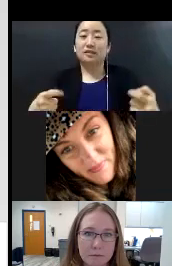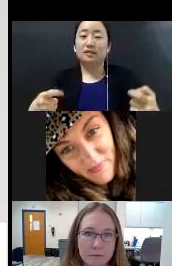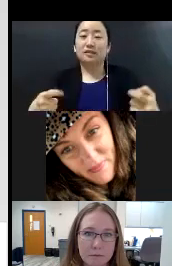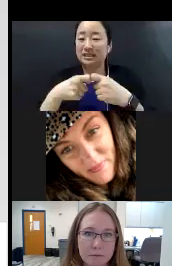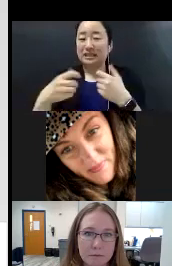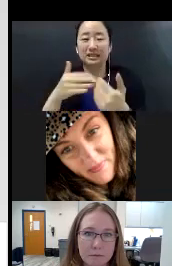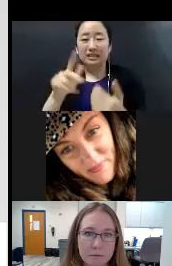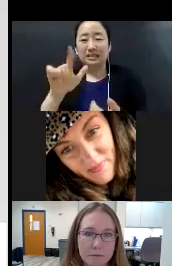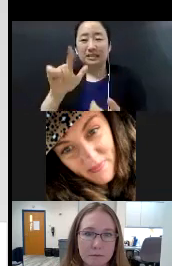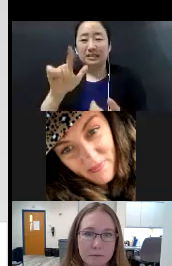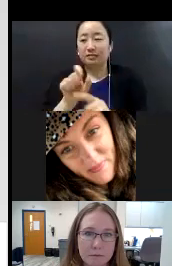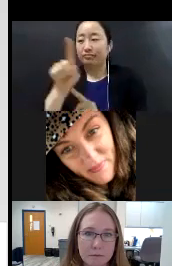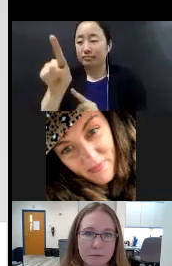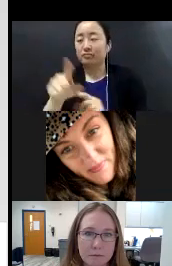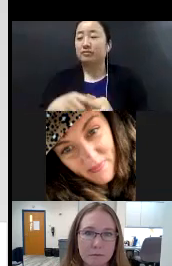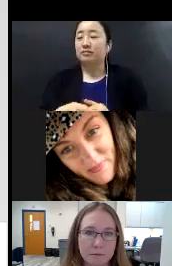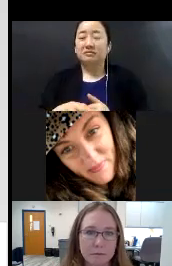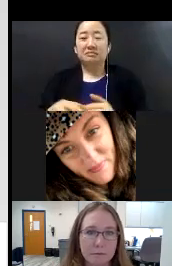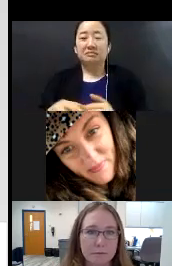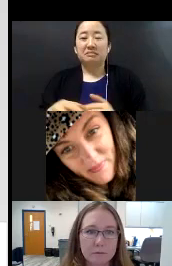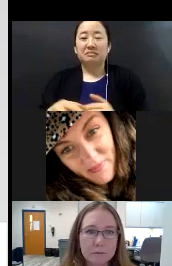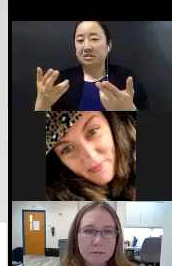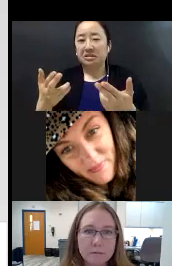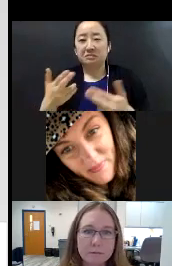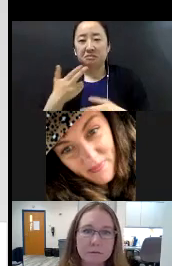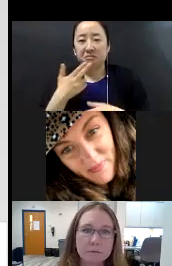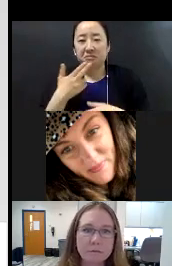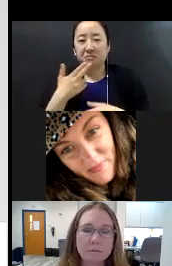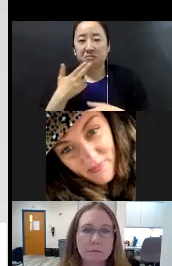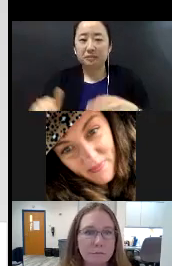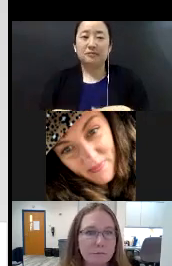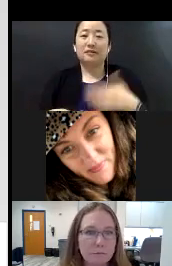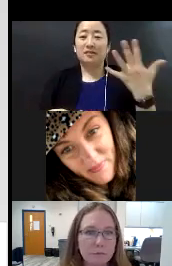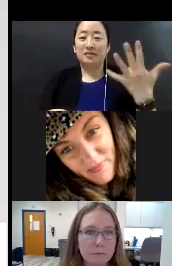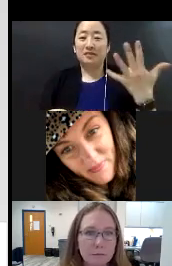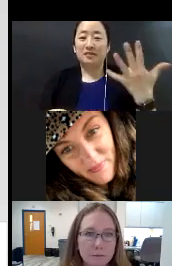THE PARTICIPANT. IT'S VERY BRIEF, JUST SEVEN QUESTIONS. FIVE OF THEM ARE LIKERT SCALE FROM STRONGLY